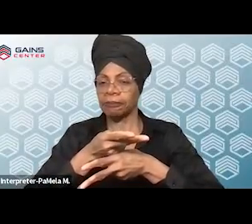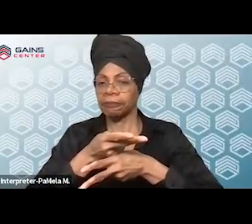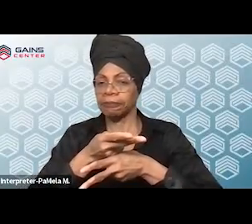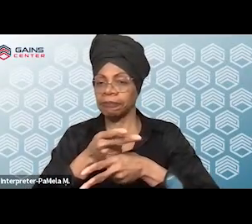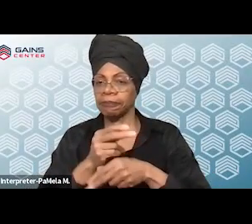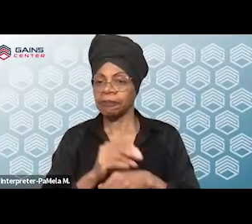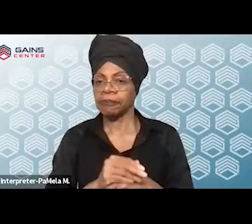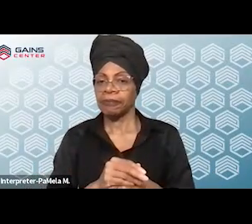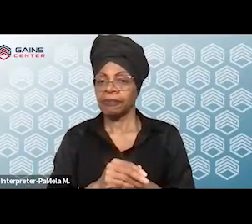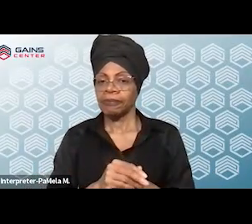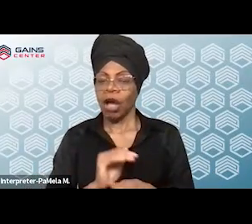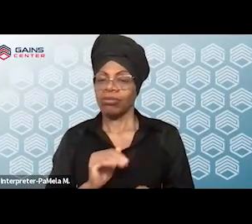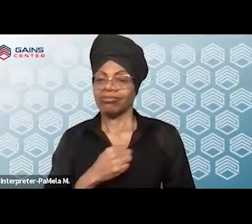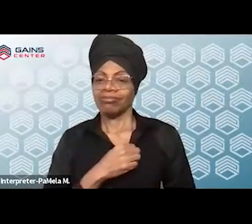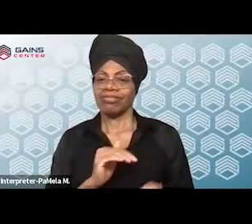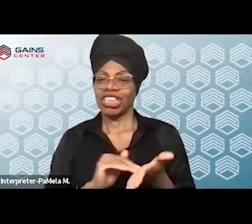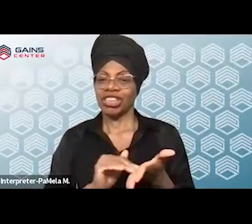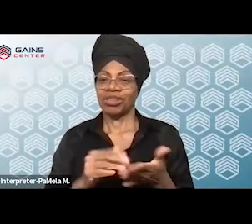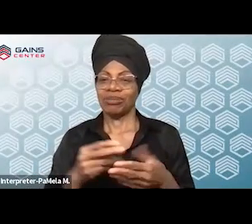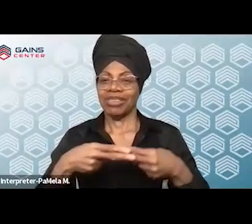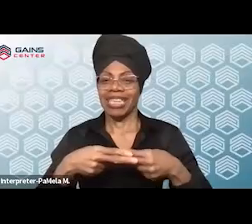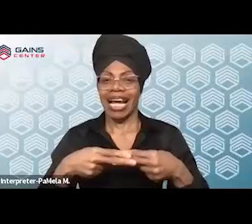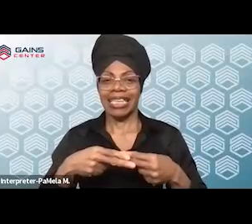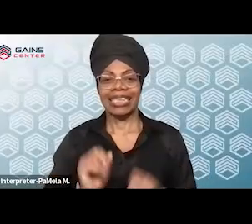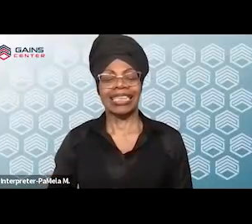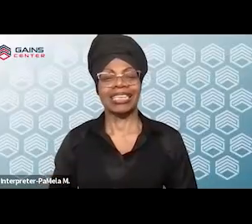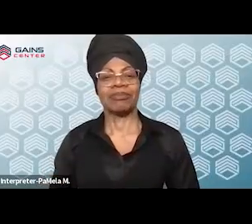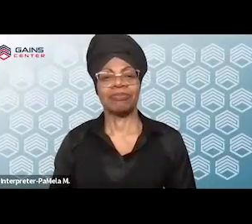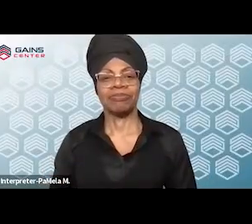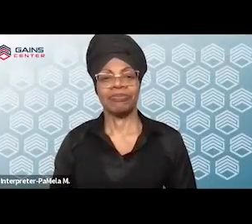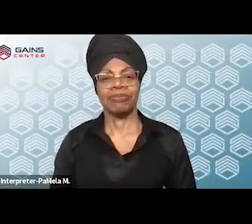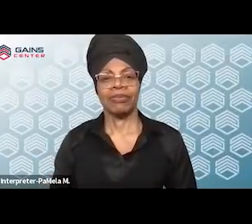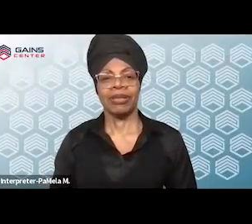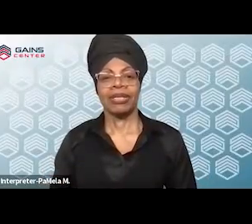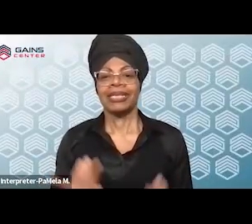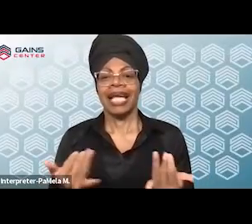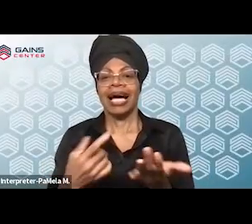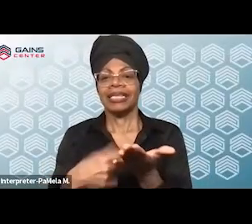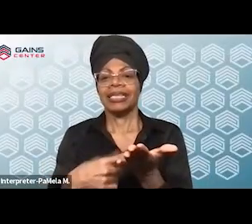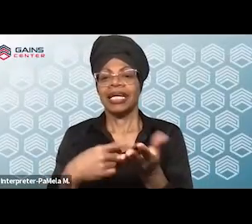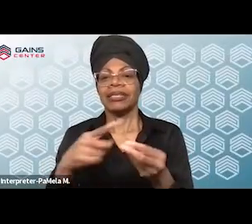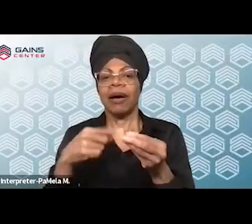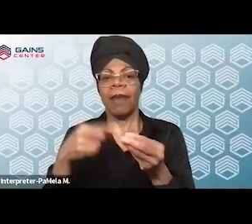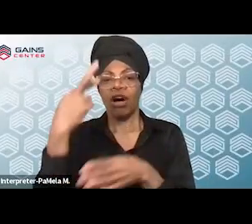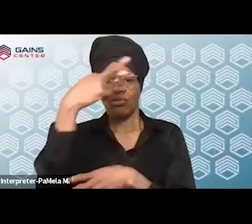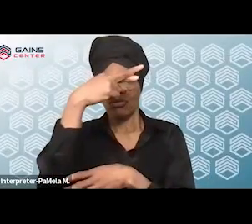Sorry, my slide seems, okay. Let's just talk a second about risk and safety planning.